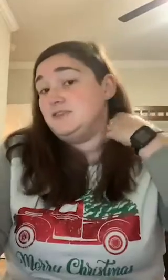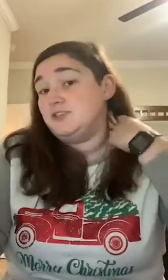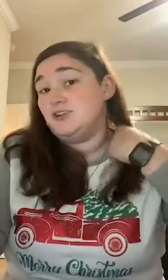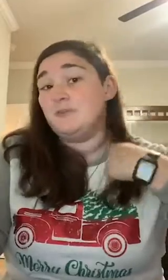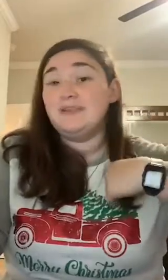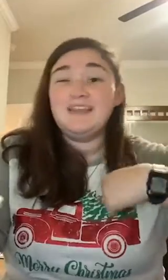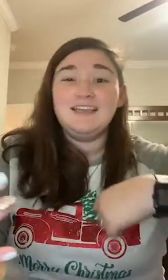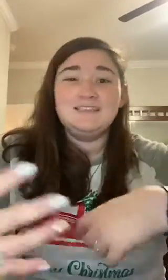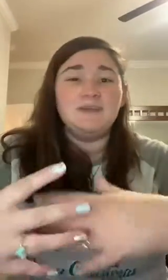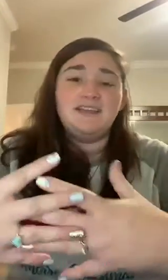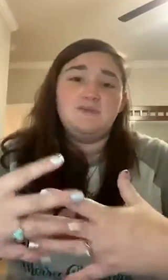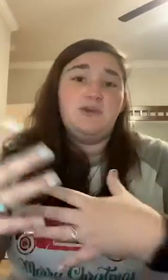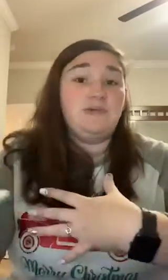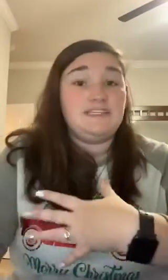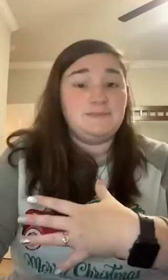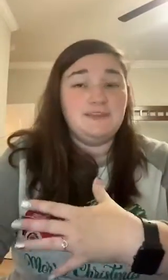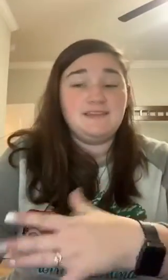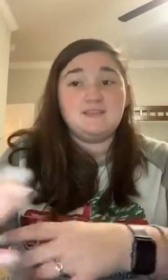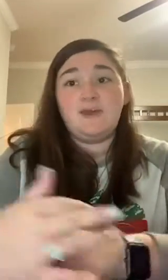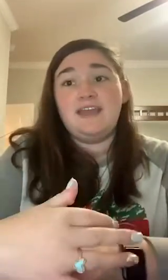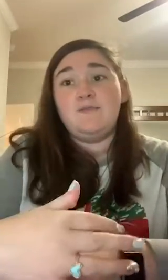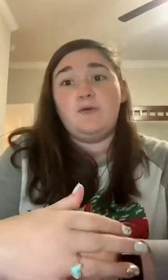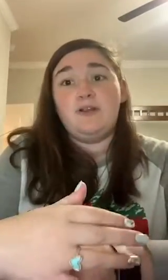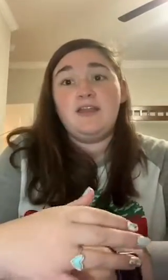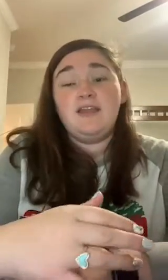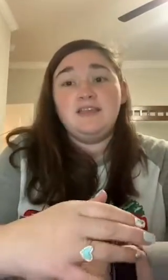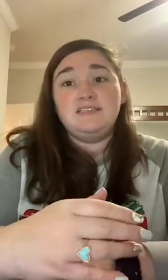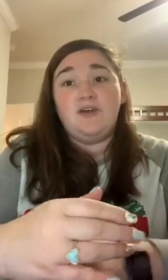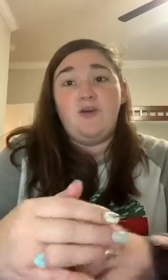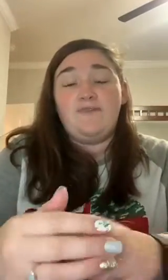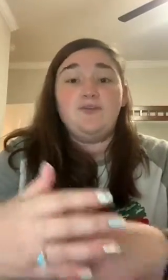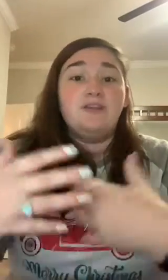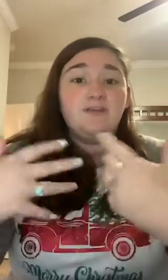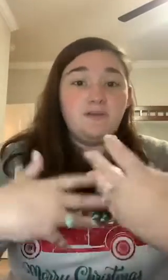interpret things because we don't really speak this way anymore so if you don't agree with my